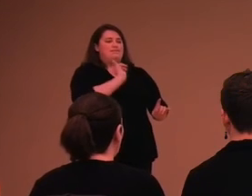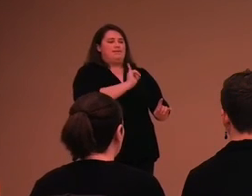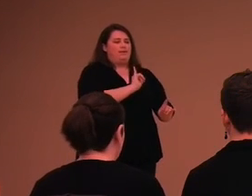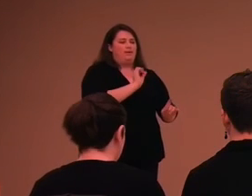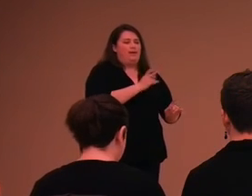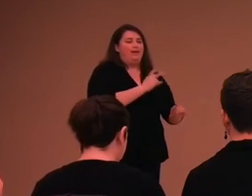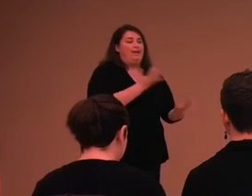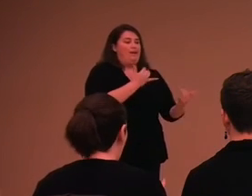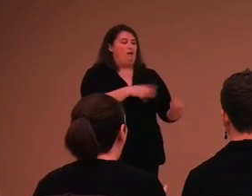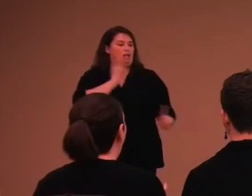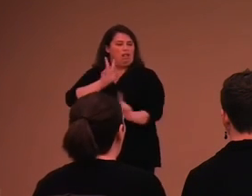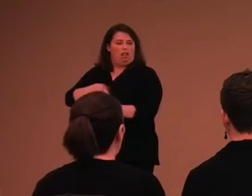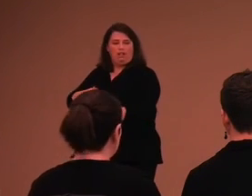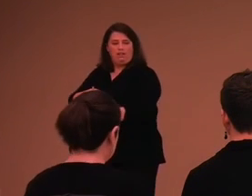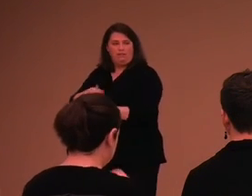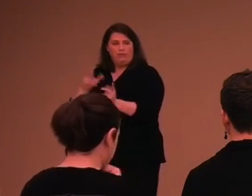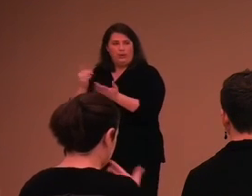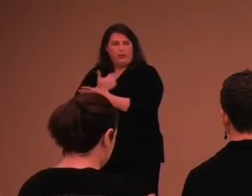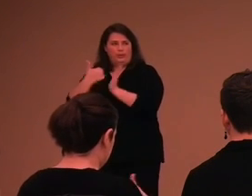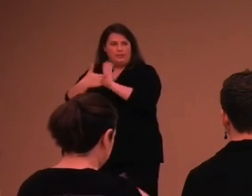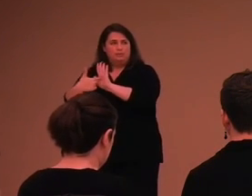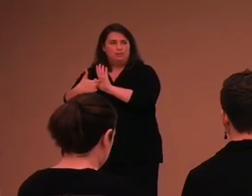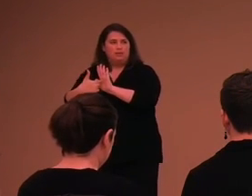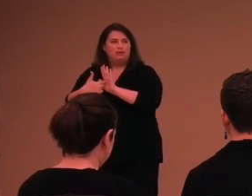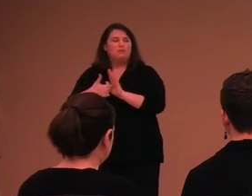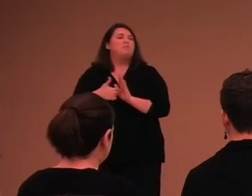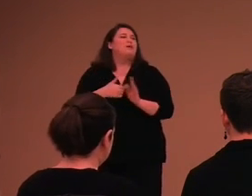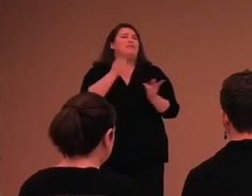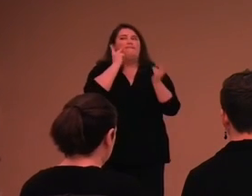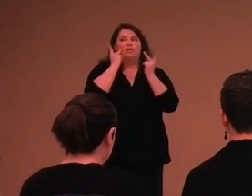We learned that last time when you asked about the visual things we learned so much about